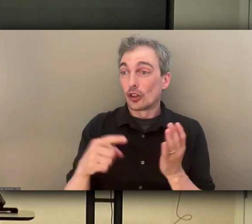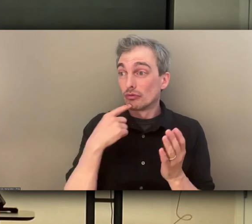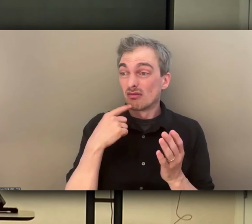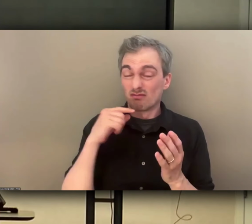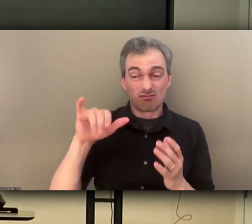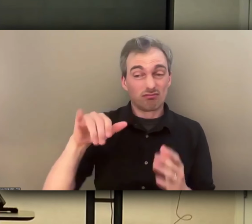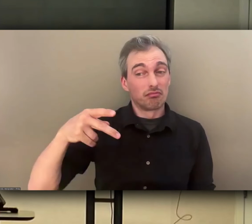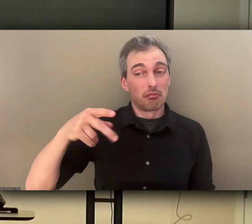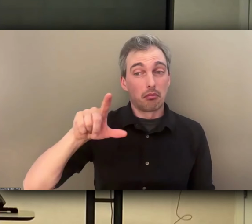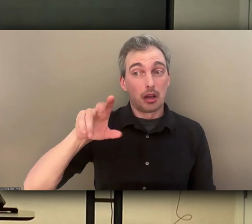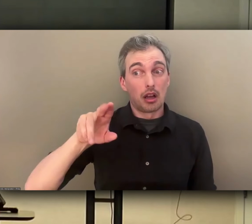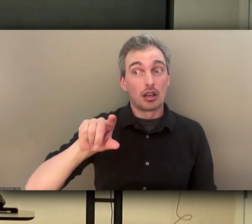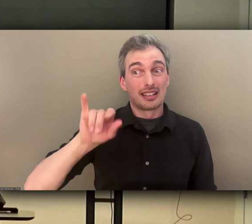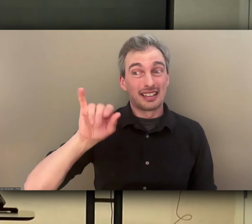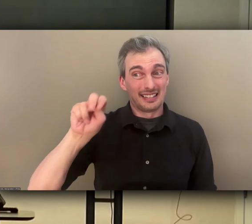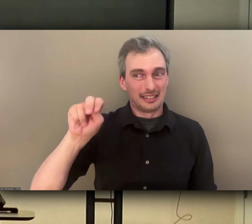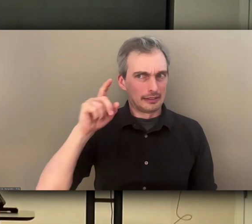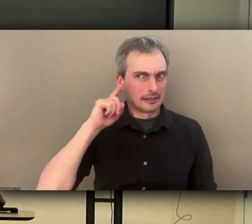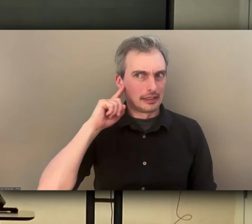And I would love to use that.